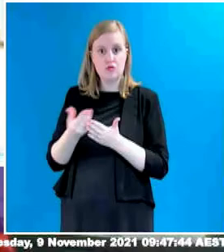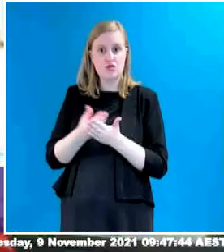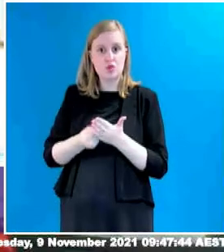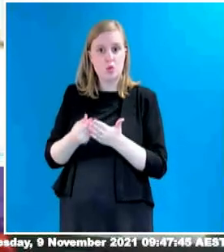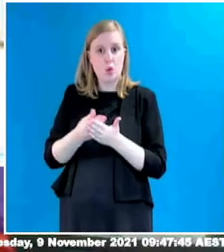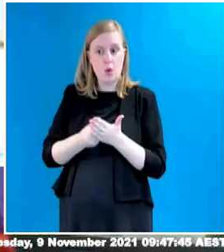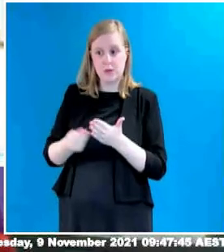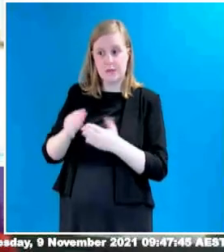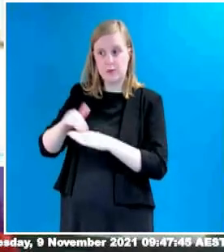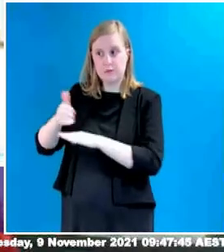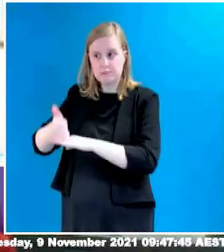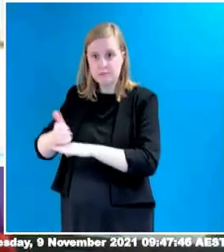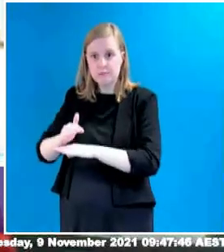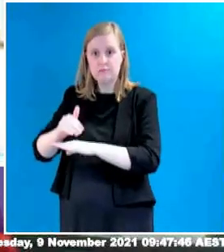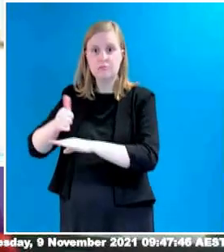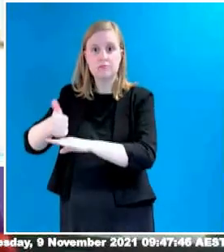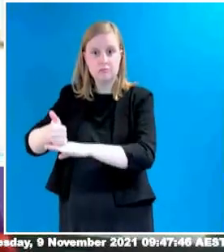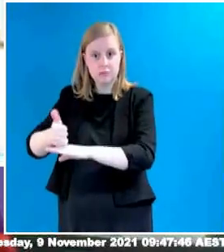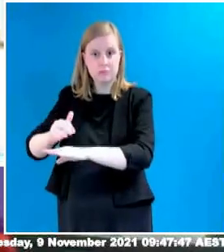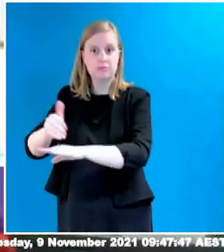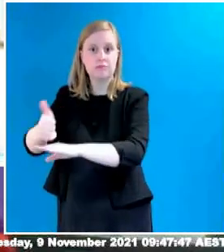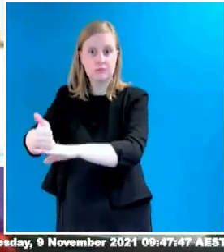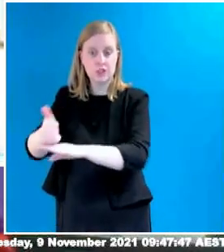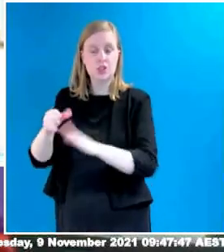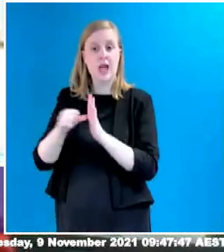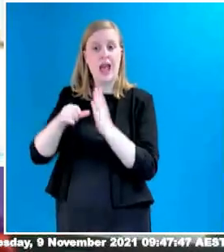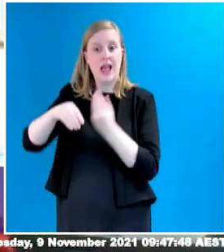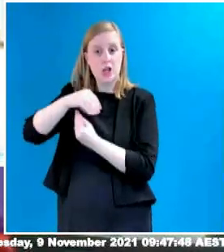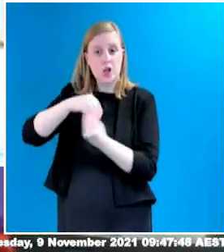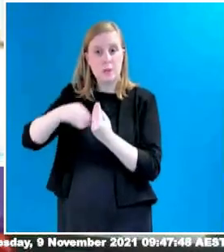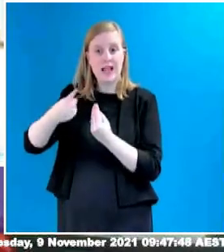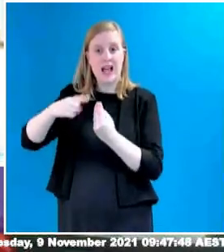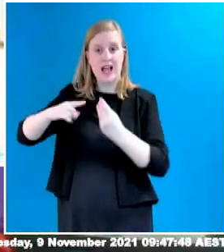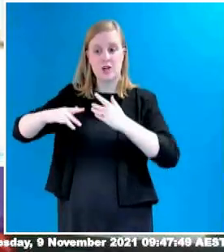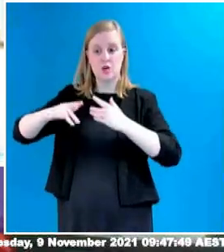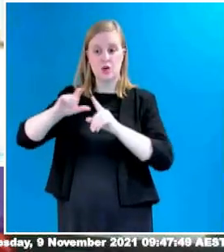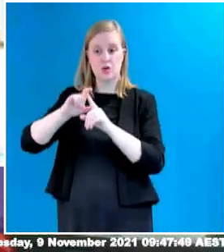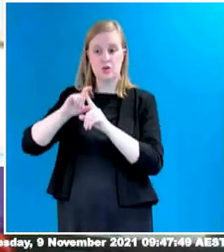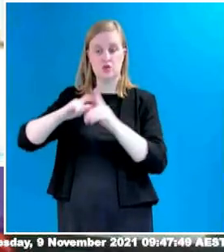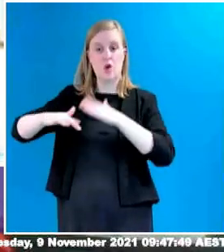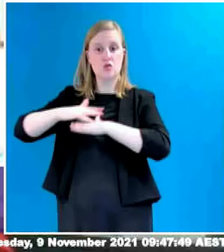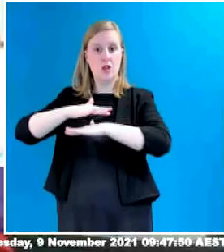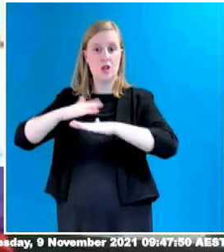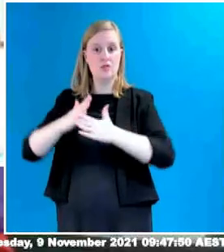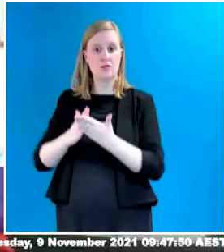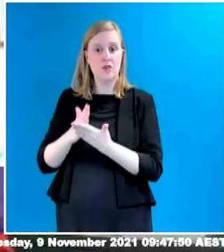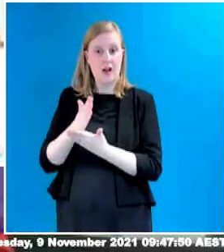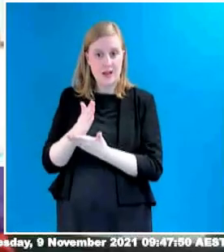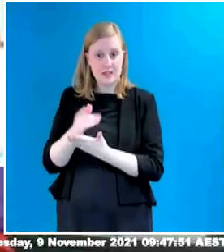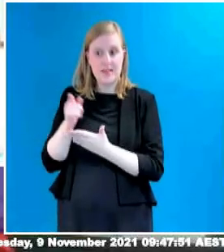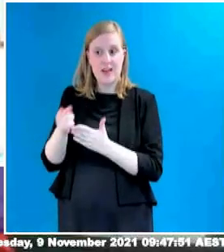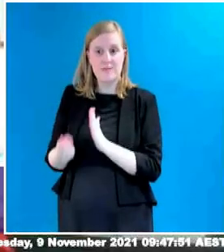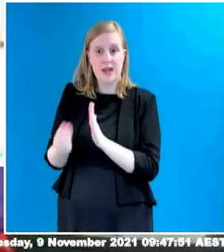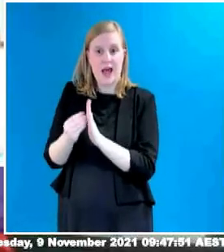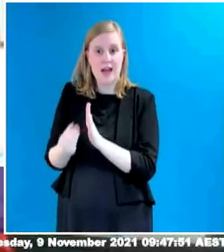Economic, social and cultural rights have been added progressively to the Human Rights Act but they weren't there in 2004.